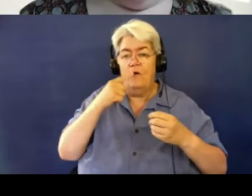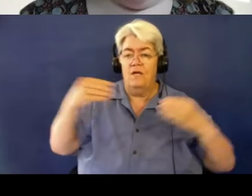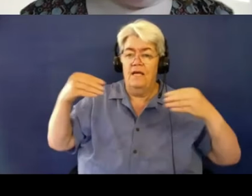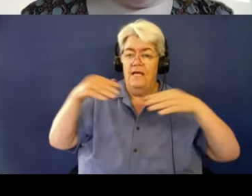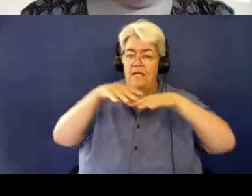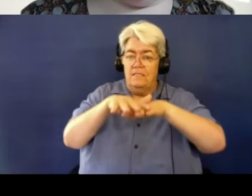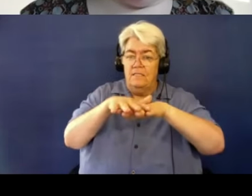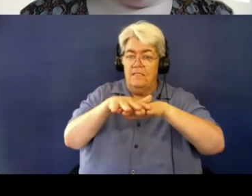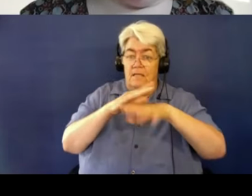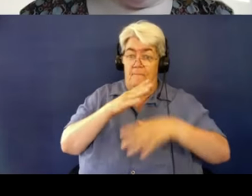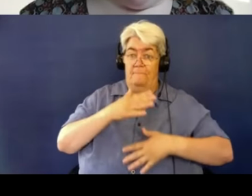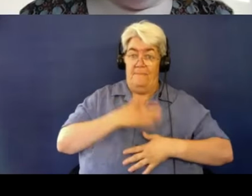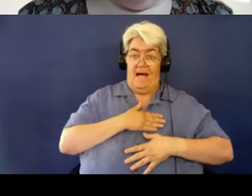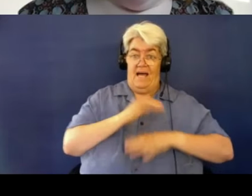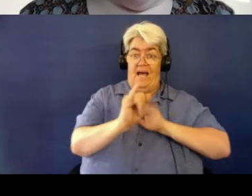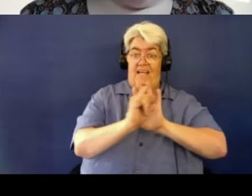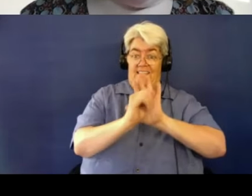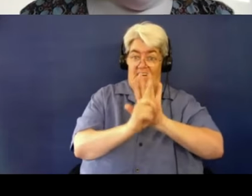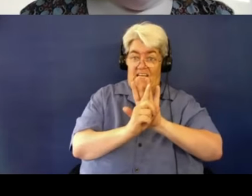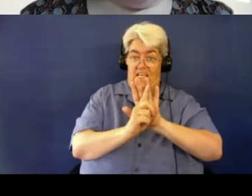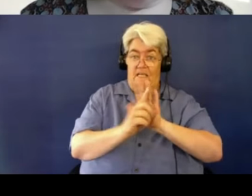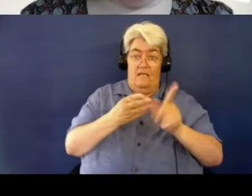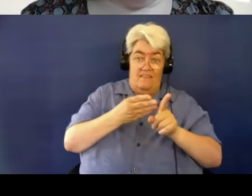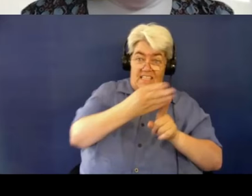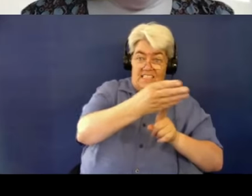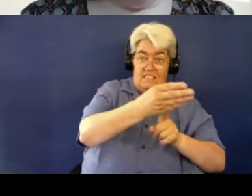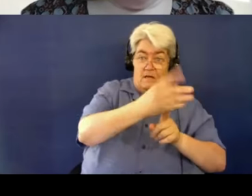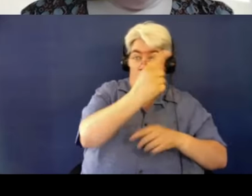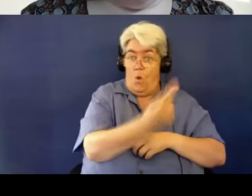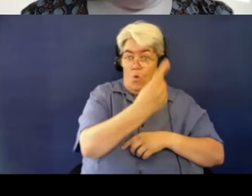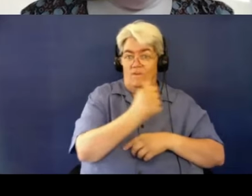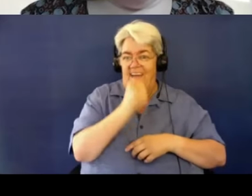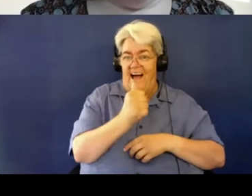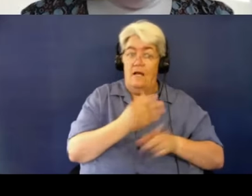How identities can overlap and lead to oppression.